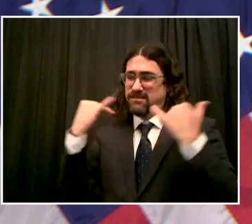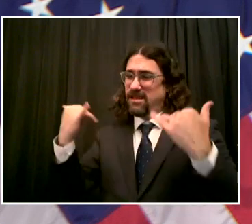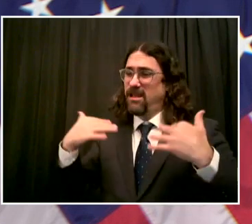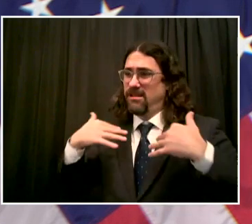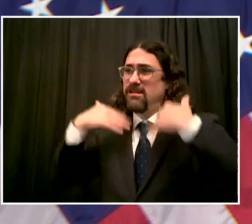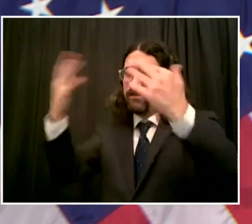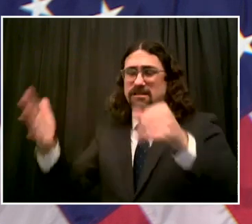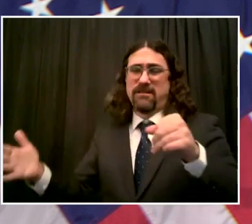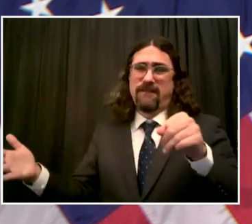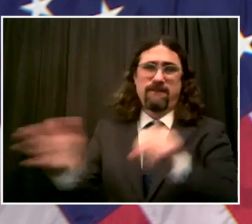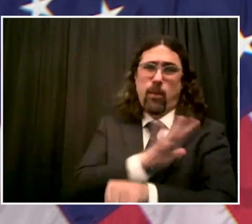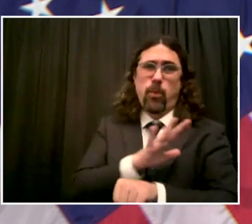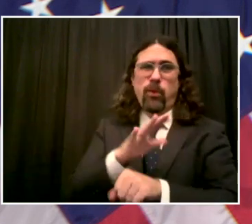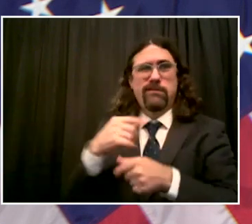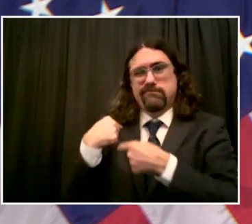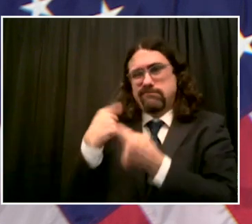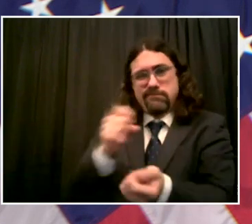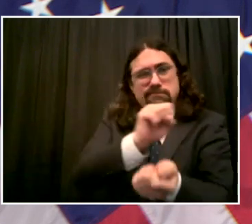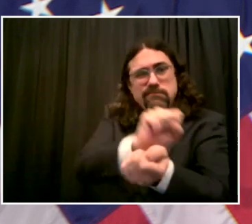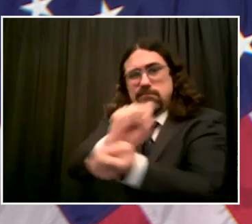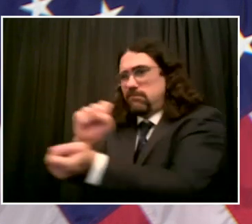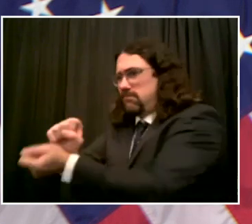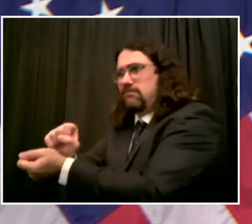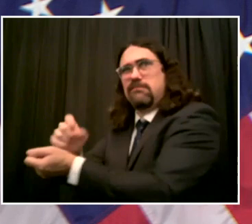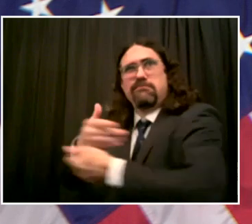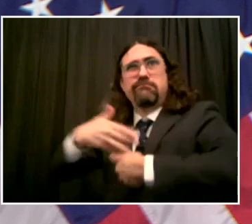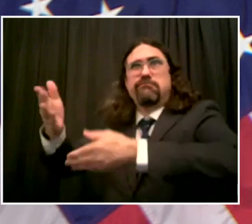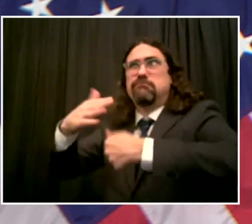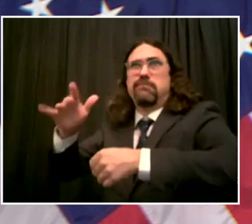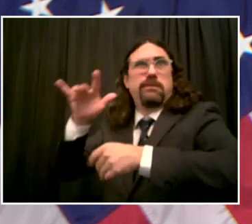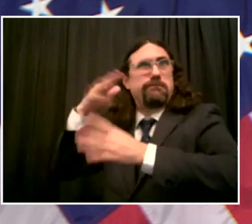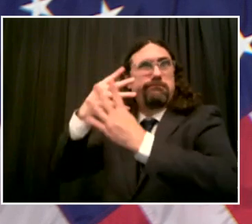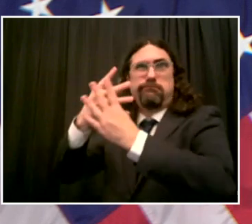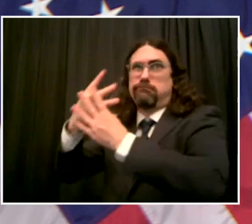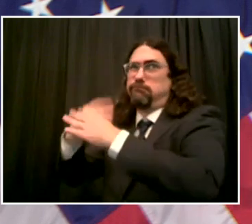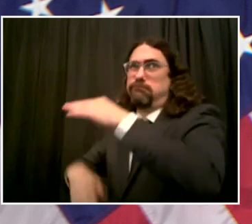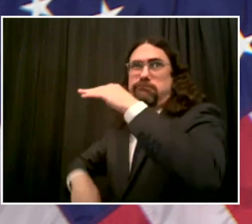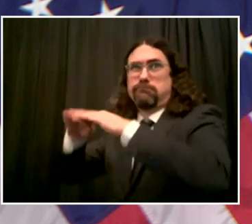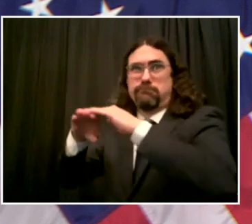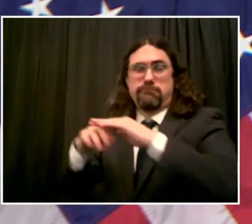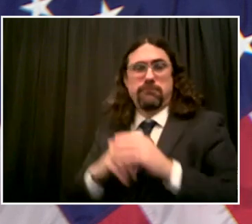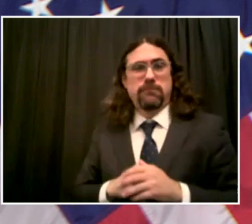THERE WAS CLOSE TO 700 AT A STARTING POINT ARREST MADE JUST